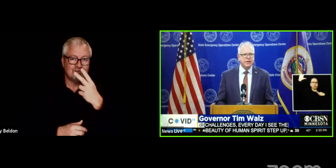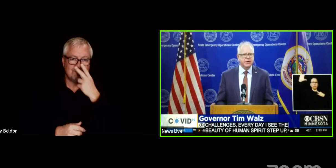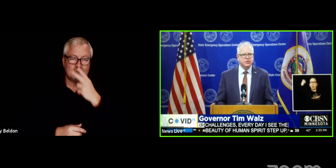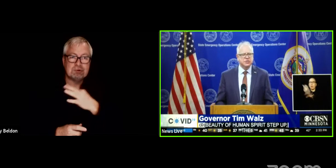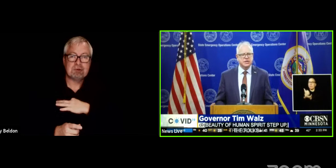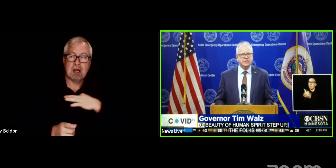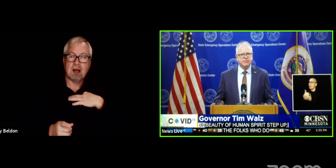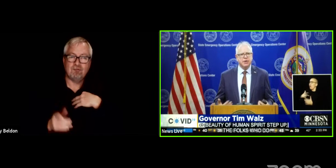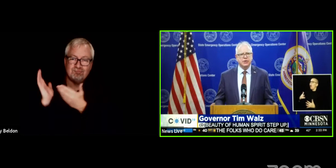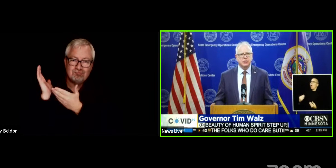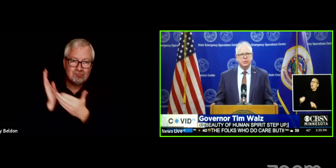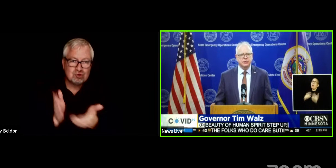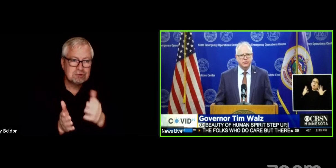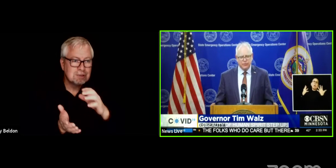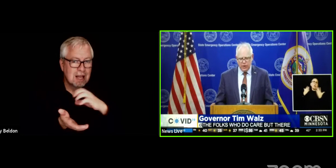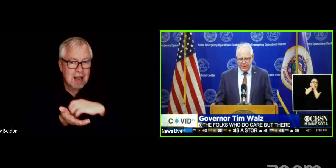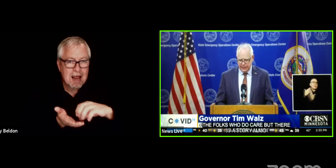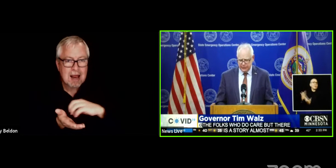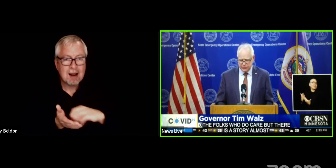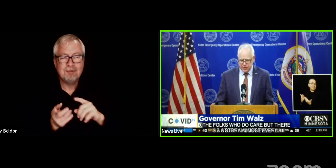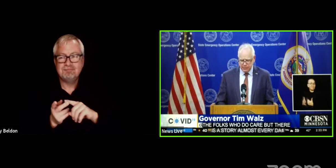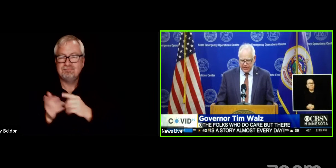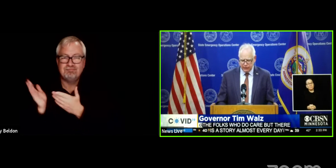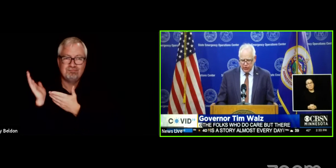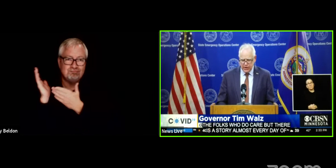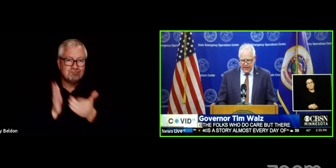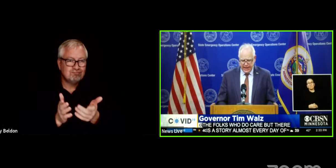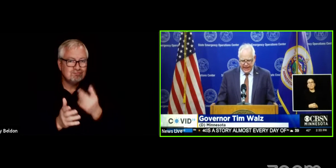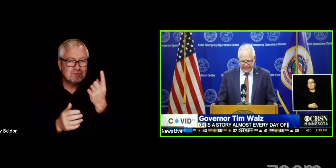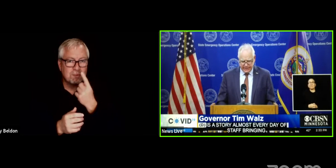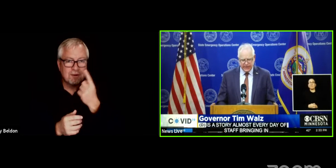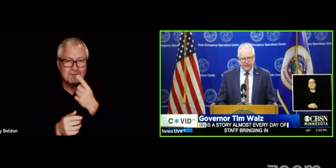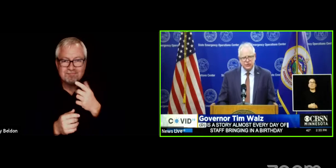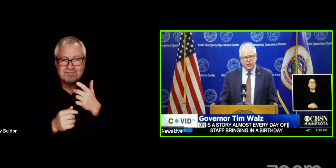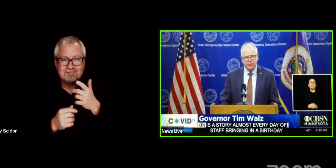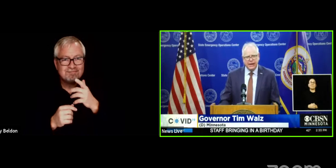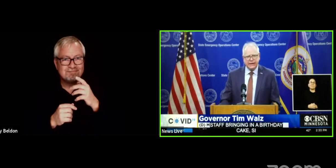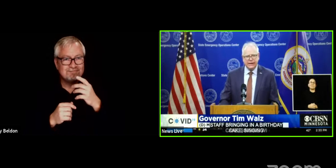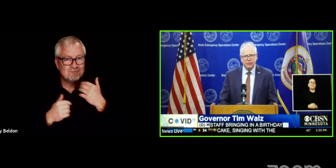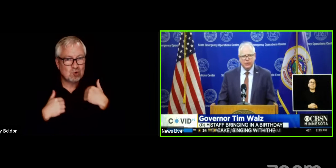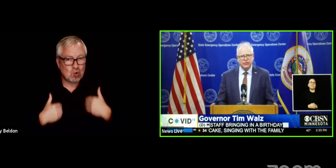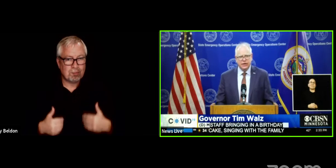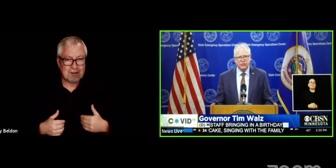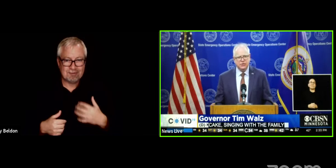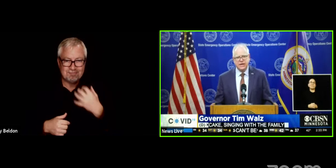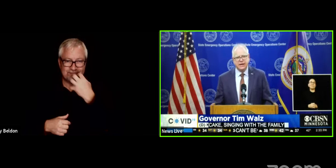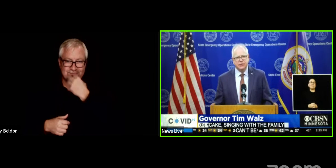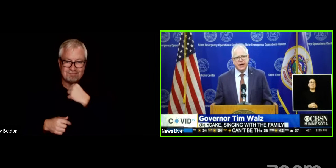THERE, JUST THINGS OF WHAT HUMANS DO FOR ONE ANOTHER SO I'M GRATEFUL. TO GENERAL MANKE, YOU'RE EXACTLY RIGHT.